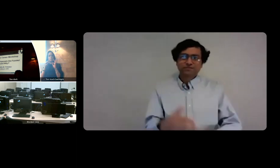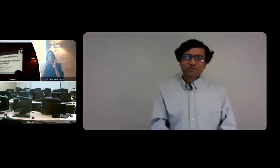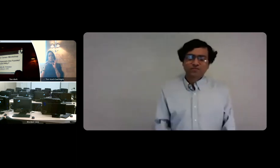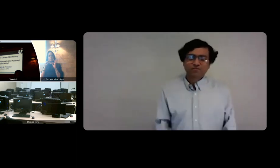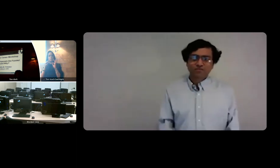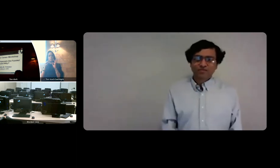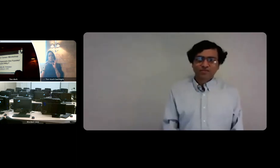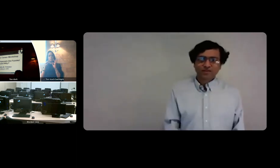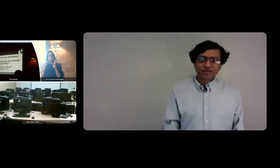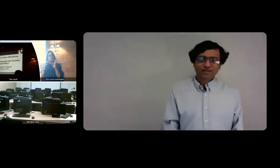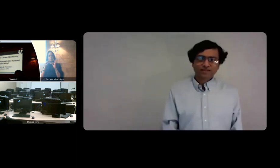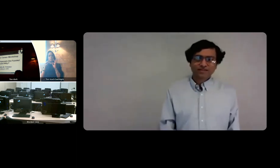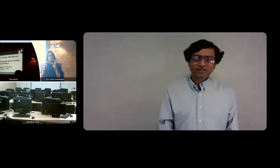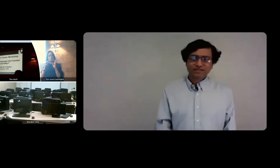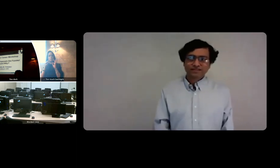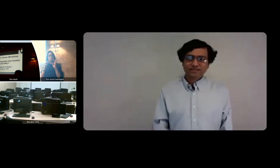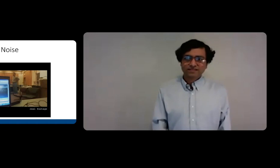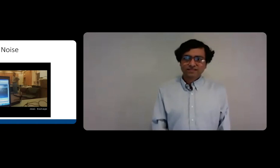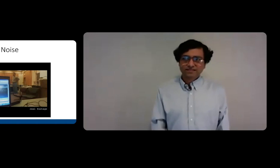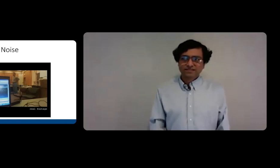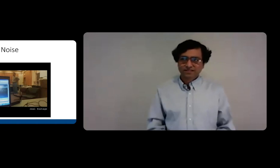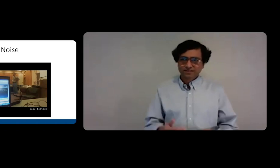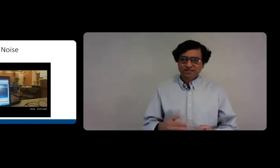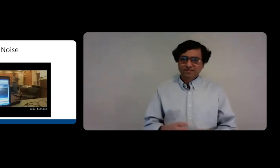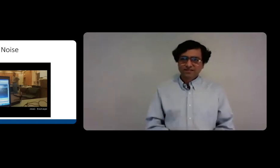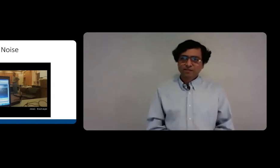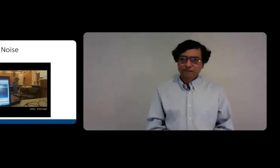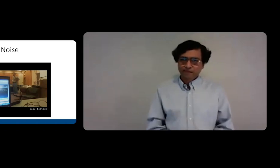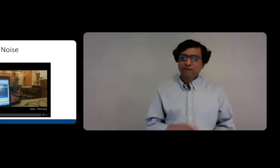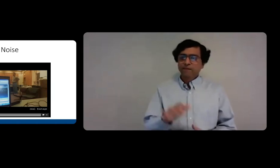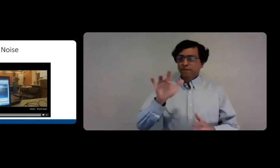can consider removing or at least reducing the classroom.